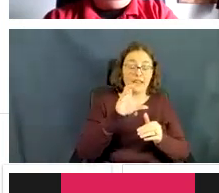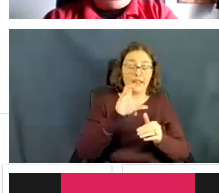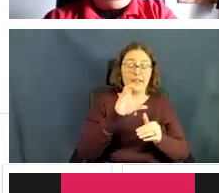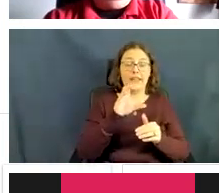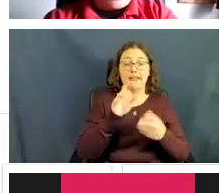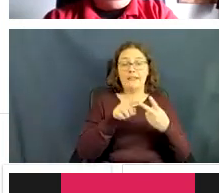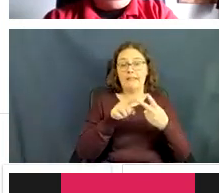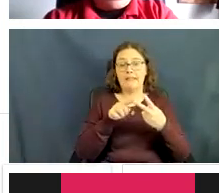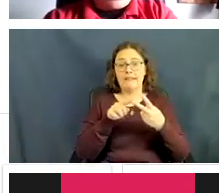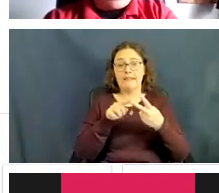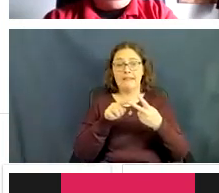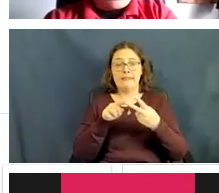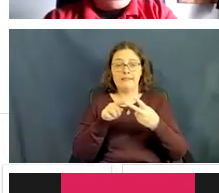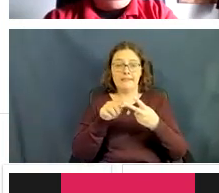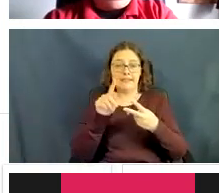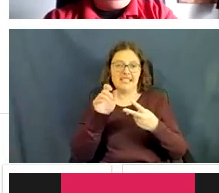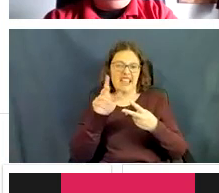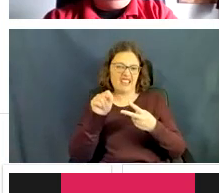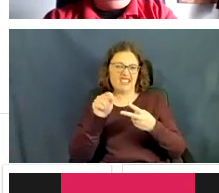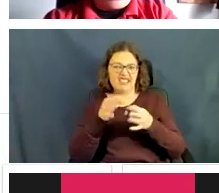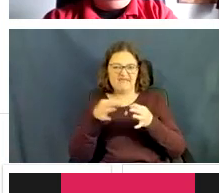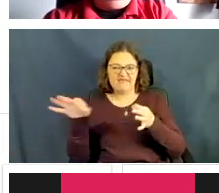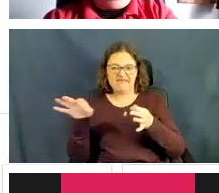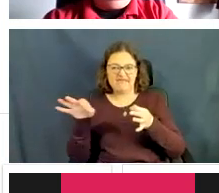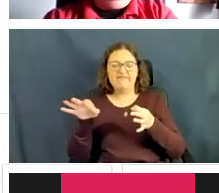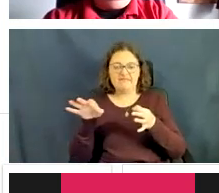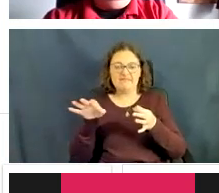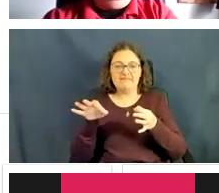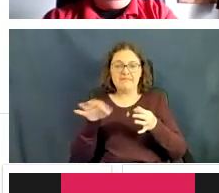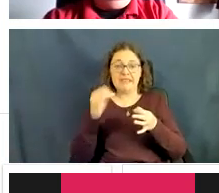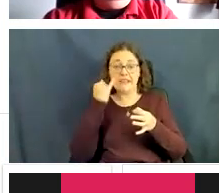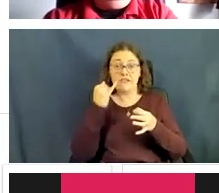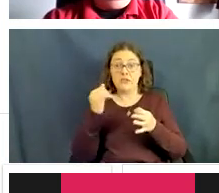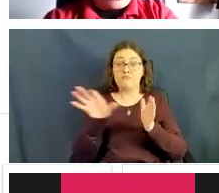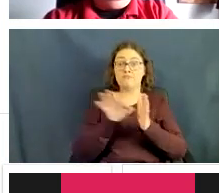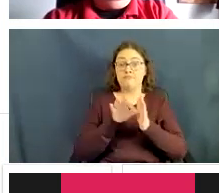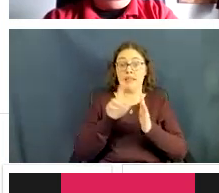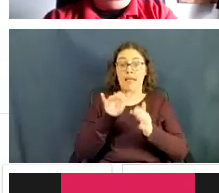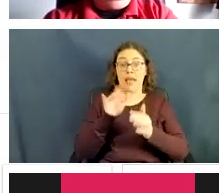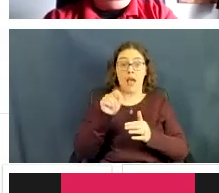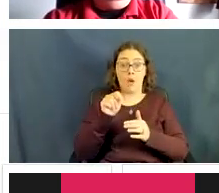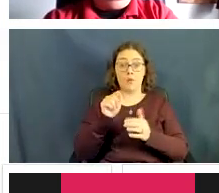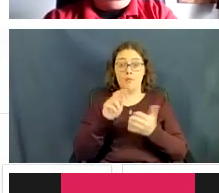portfolio. They cannot edit it, they can only be a published viewer.